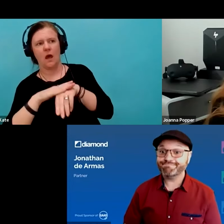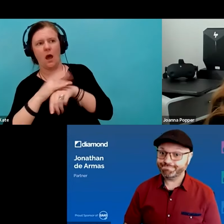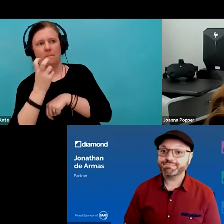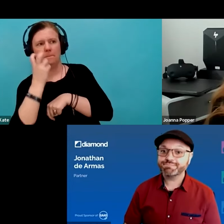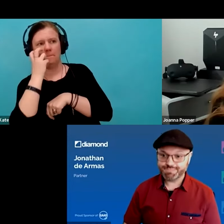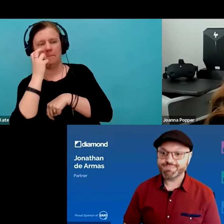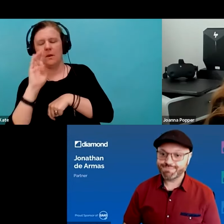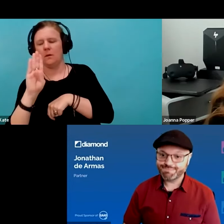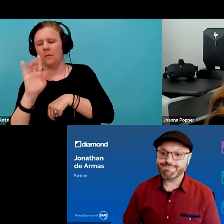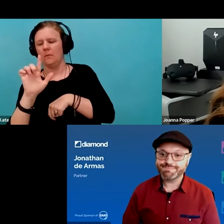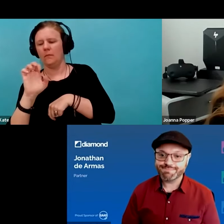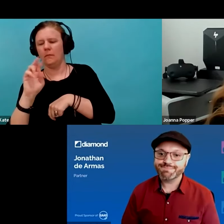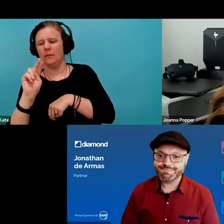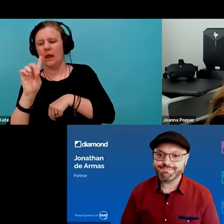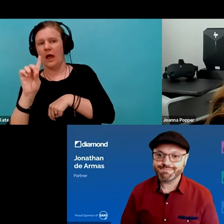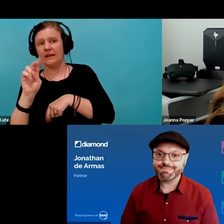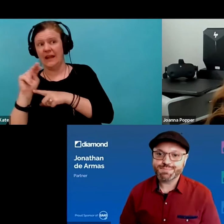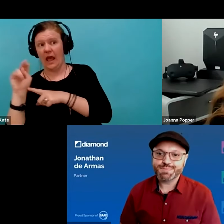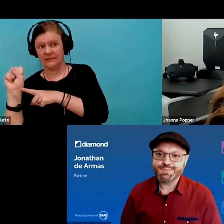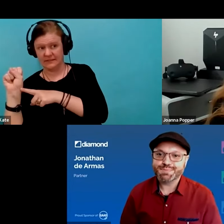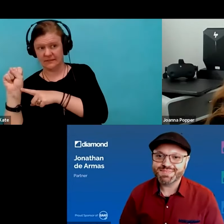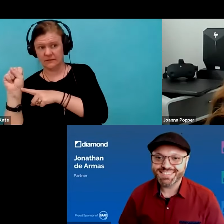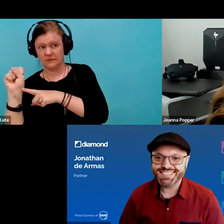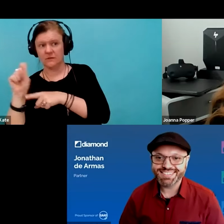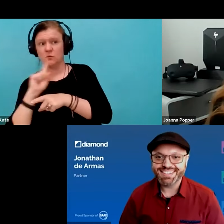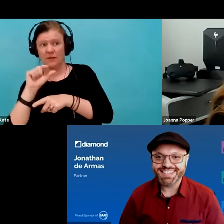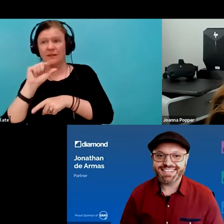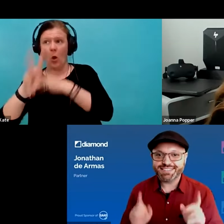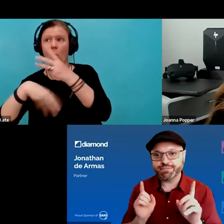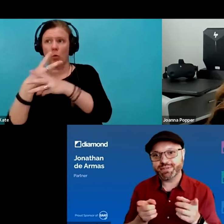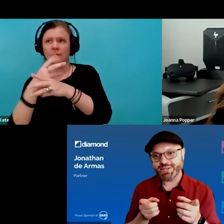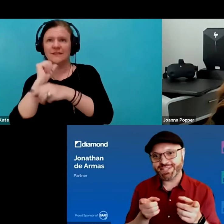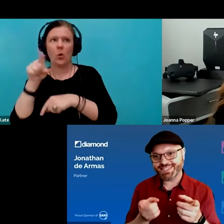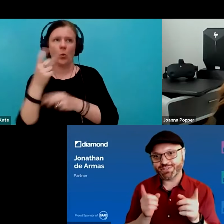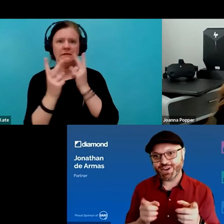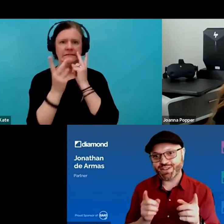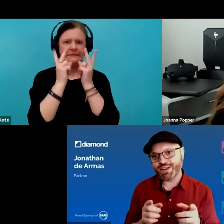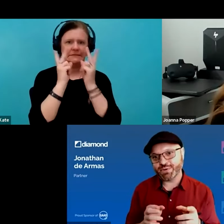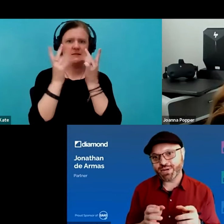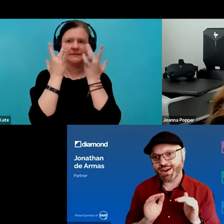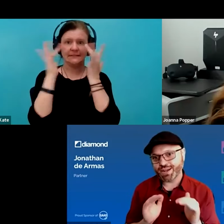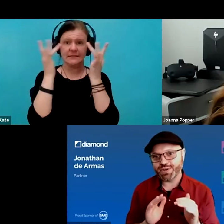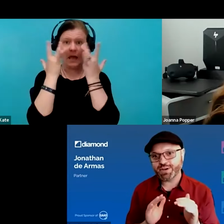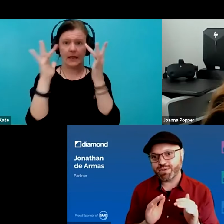Christina Heller: The users the experience of a world beyond sight. Jonathan de Armas: Yes, if somebody is going to try that one. I highly recommend